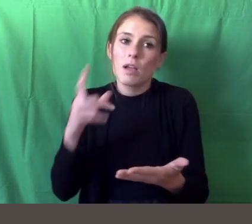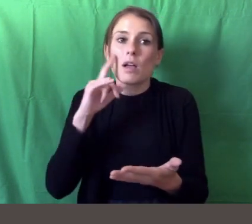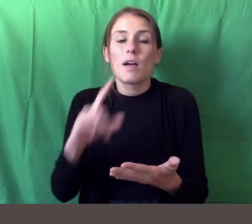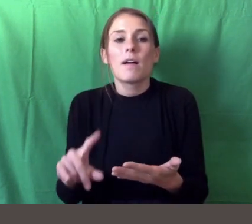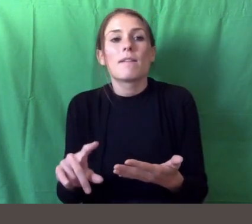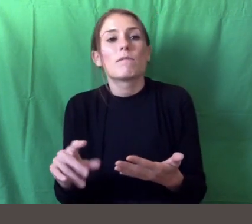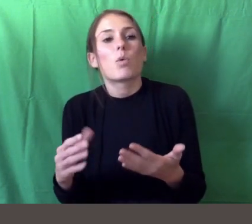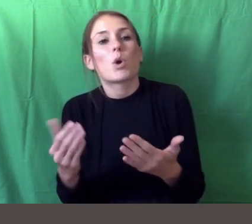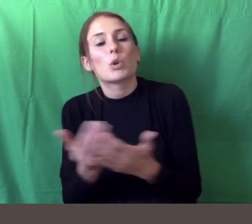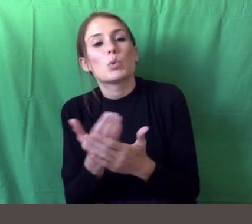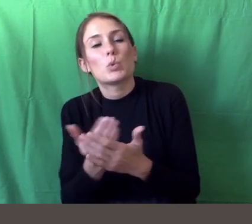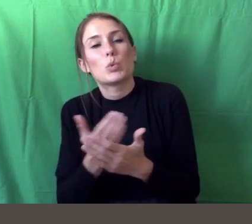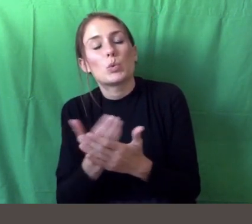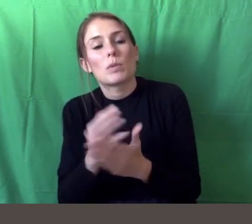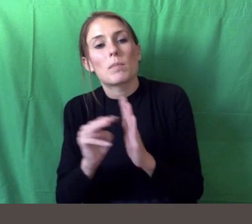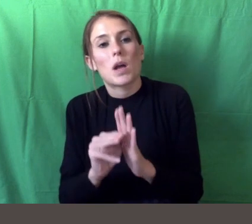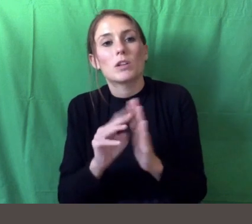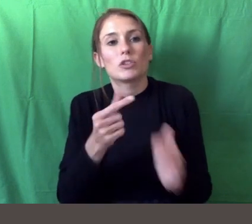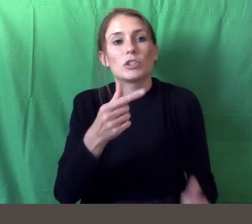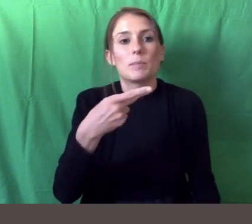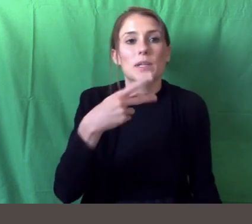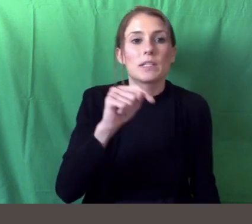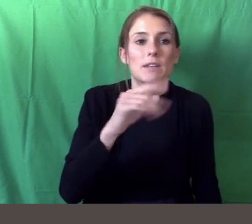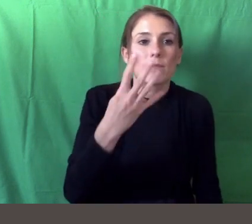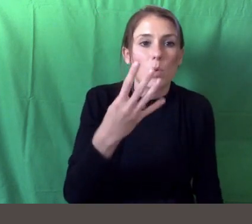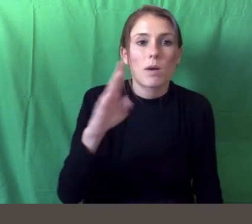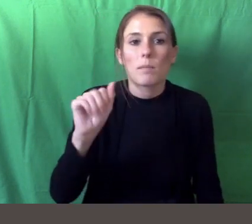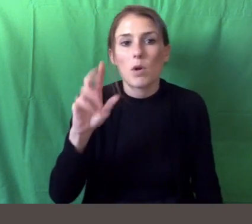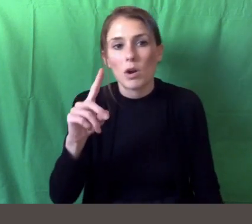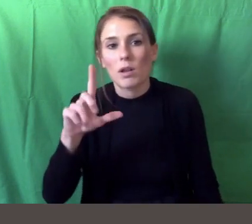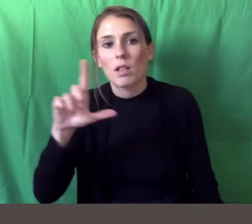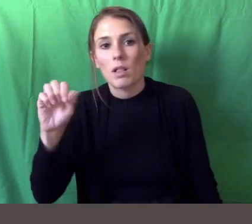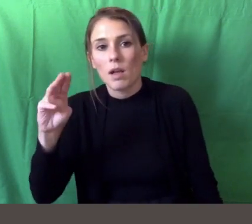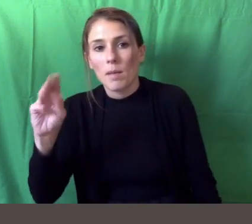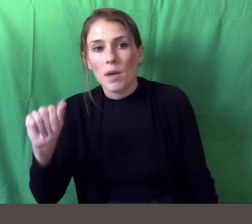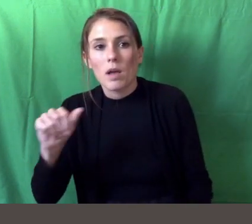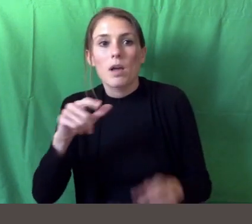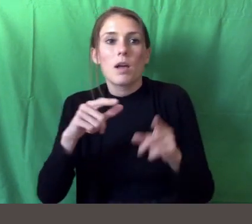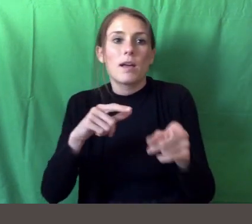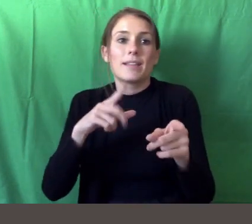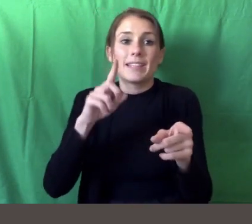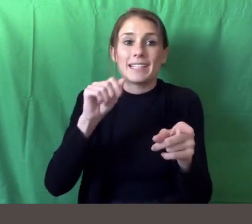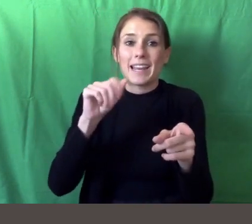Now for the newer models, GPT-4, Bard, LLaMa, the data for those models is not publicly